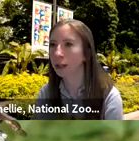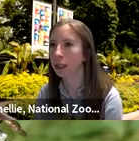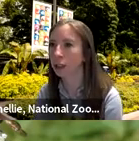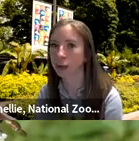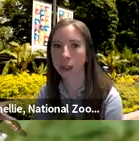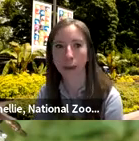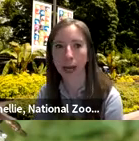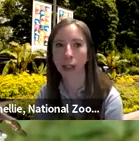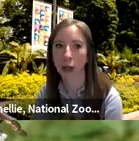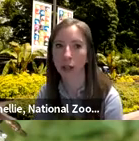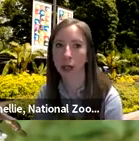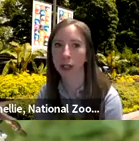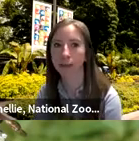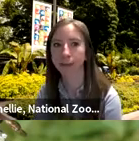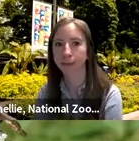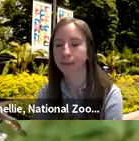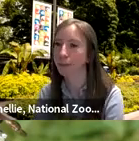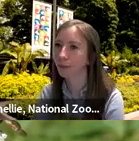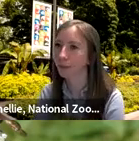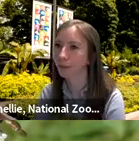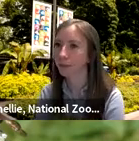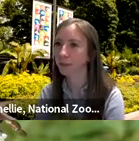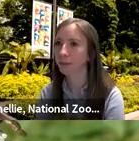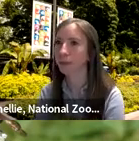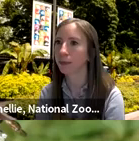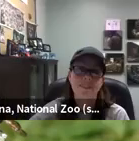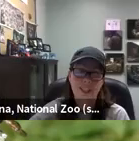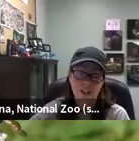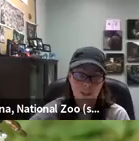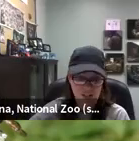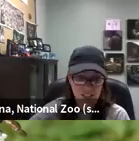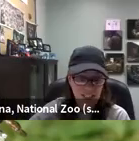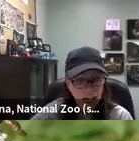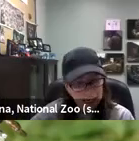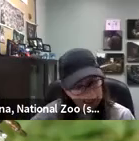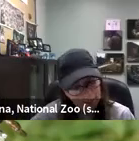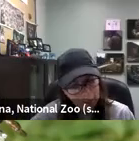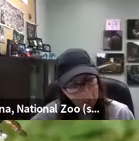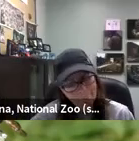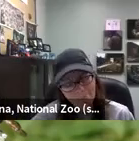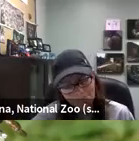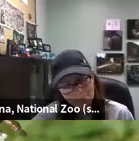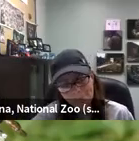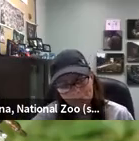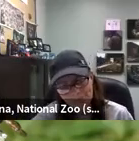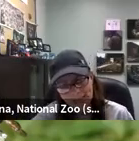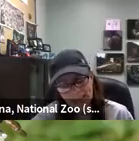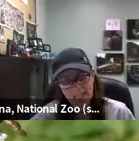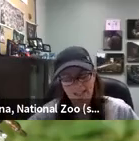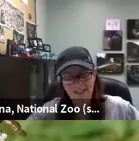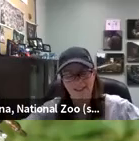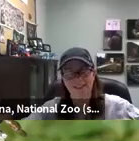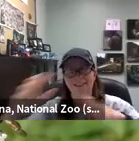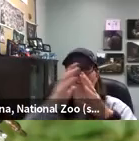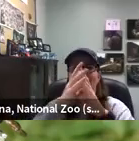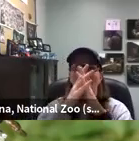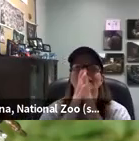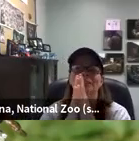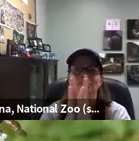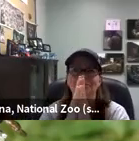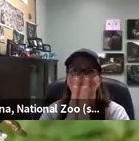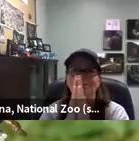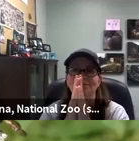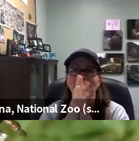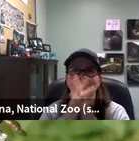the zoo in your backyard garden?